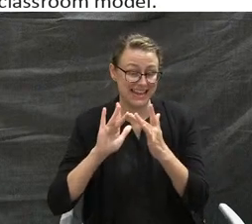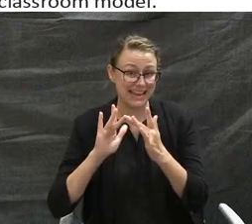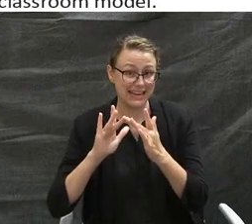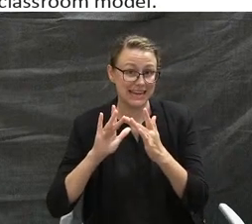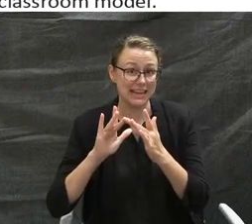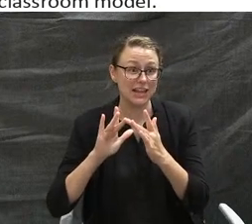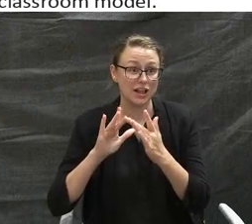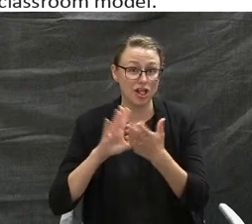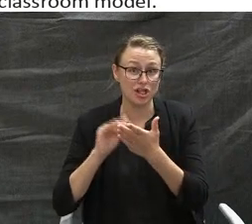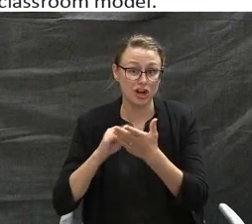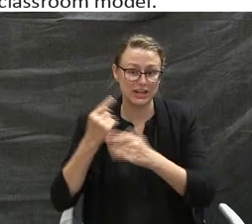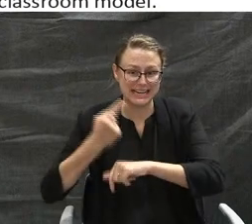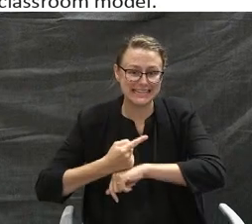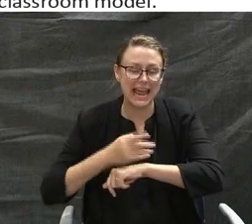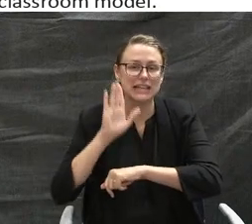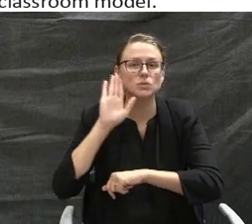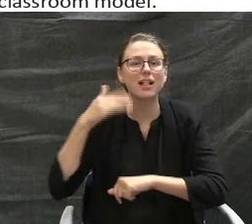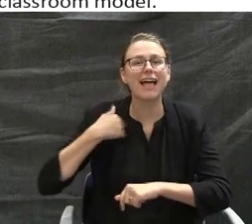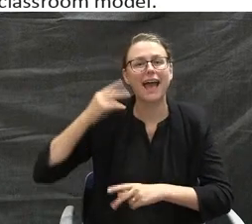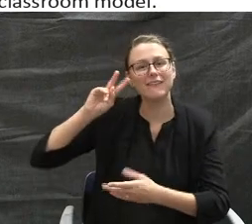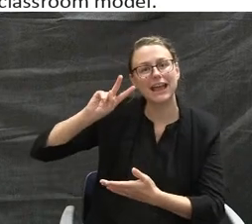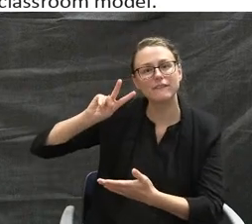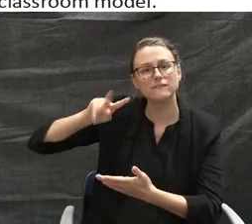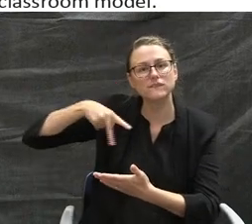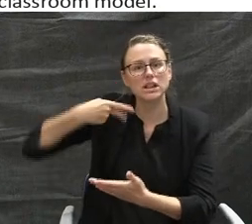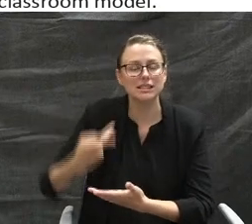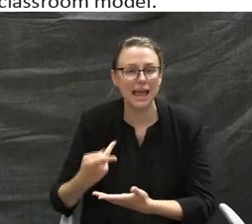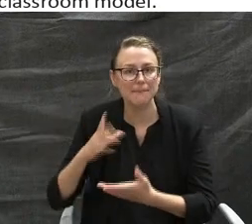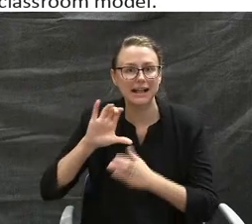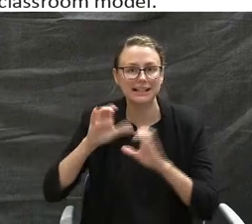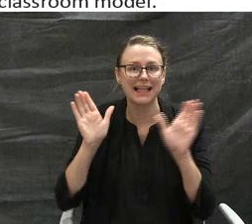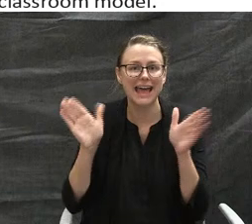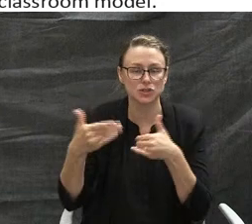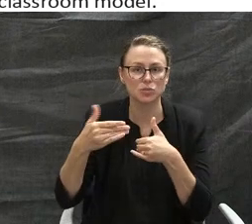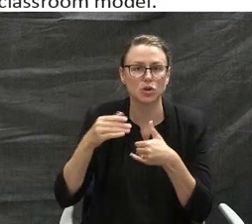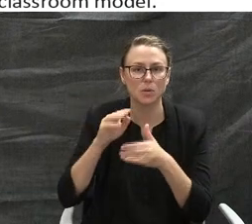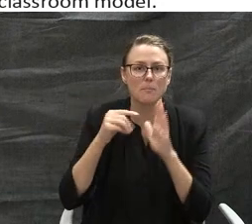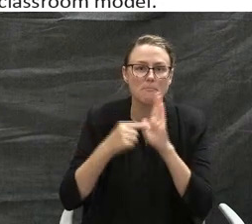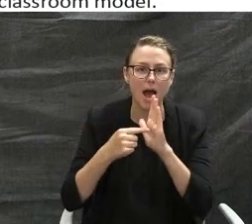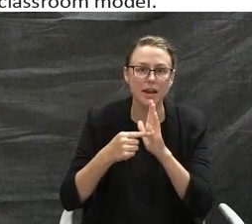kind of the flipped classroom model so they will. They will be